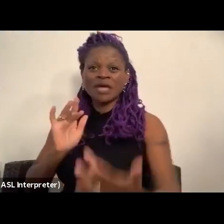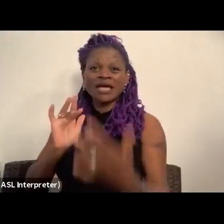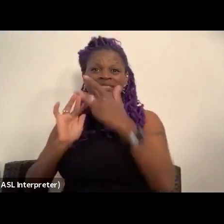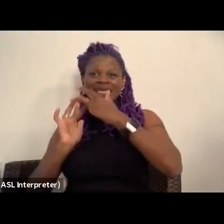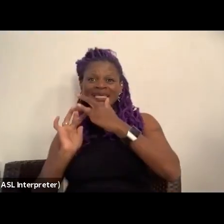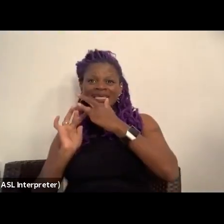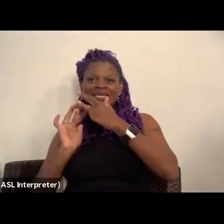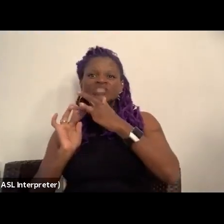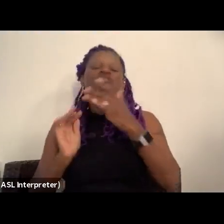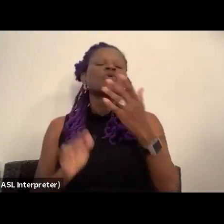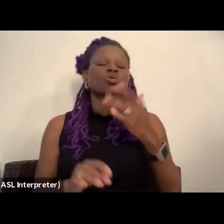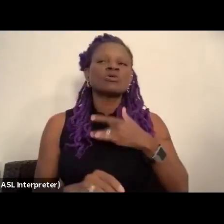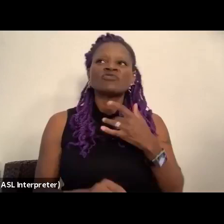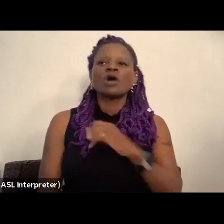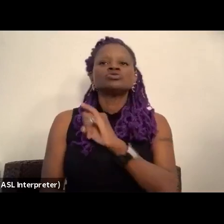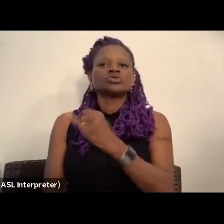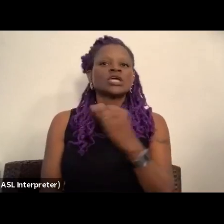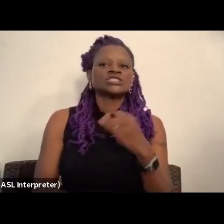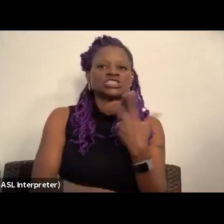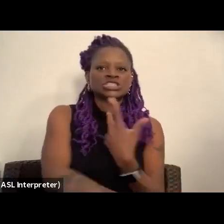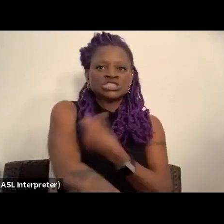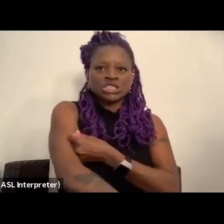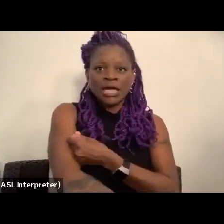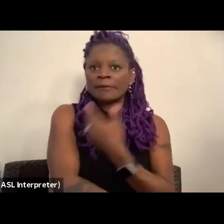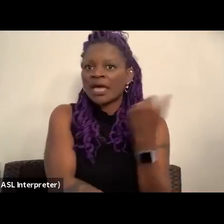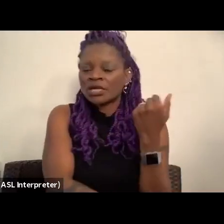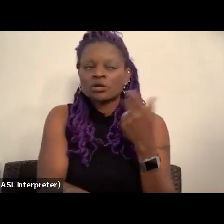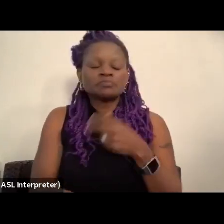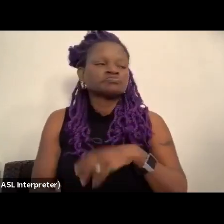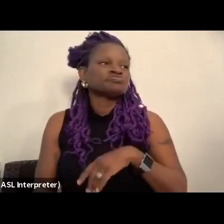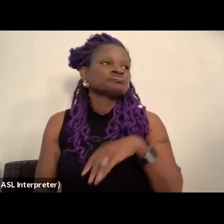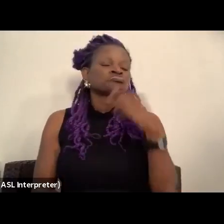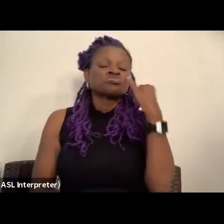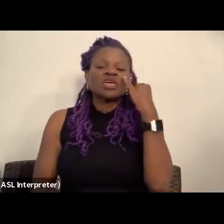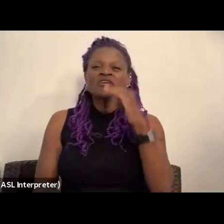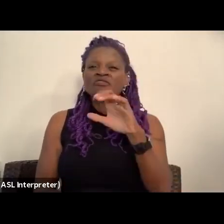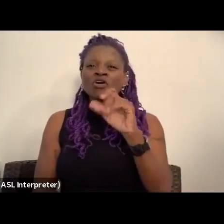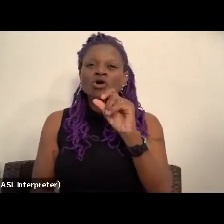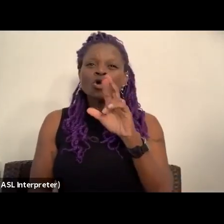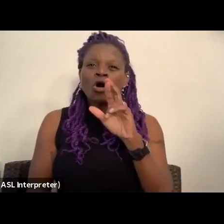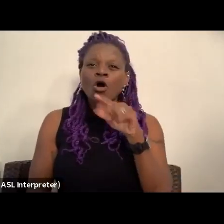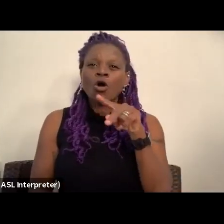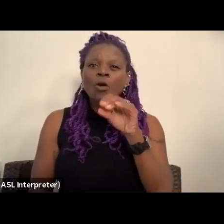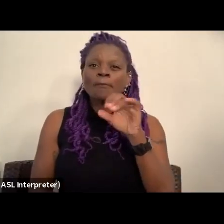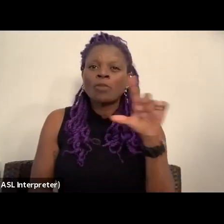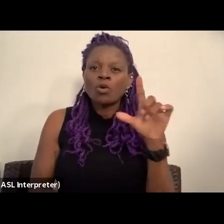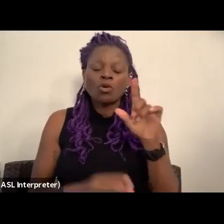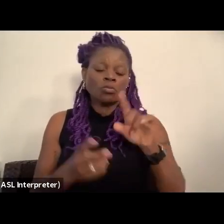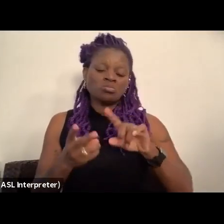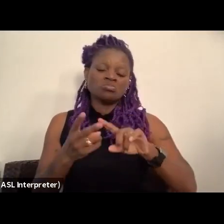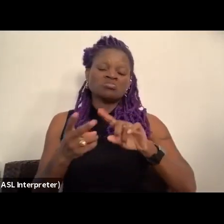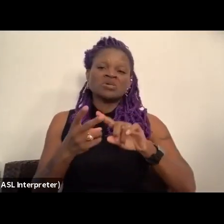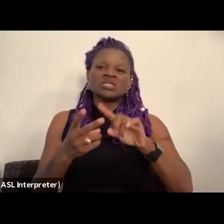So you think about it, if somebody has to carpool, if somebody lives in Kongregate housing, if somebody has to take public transit to get a